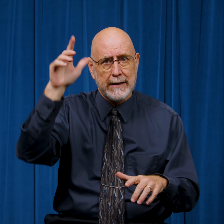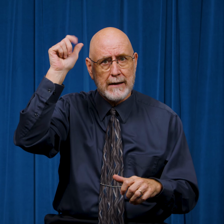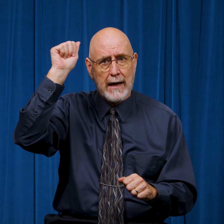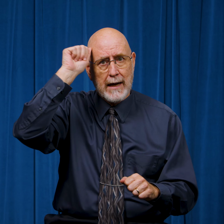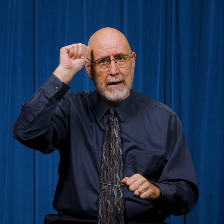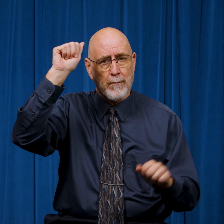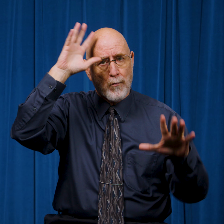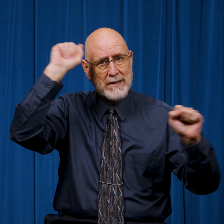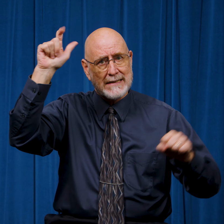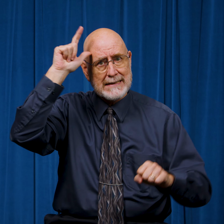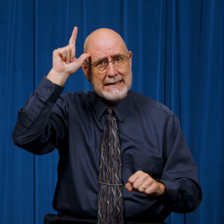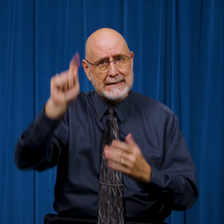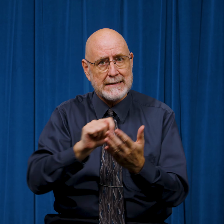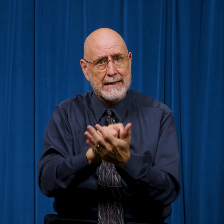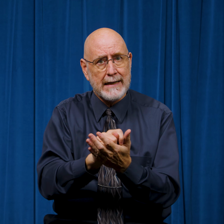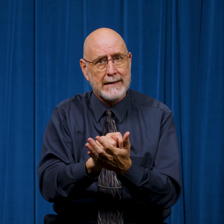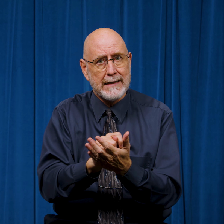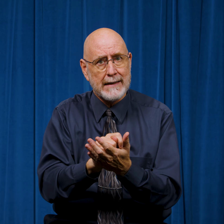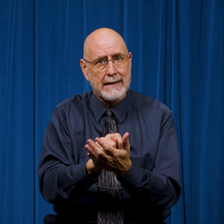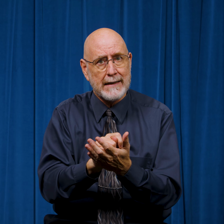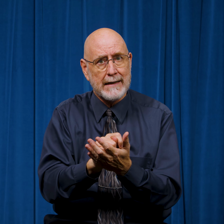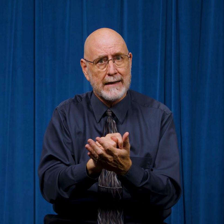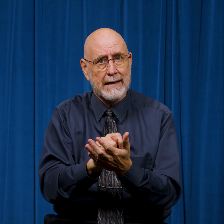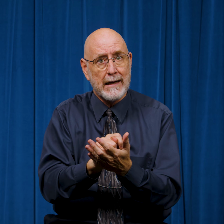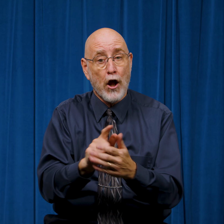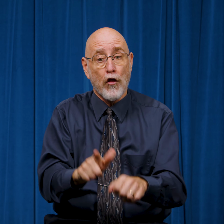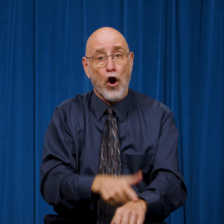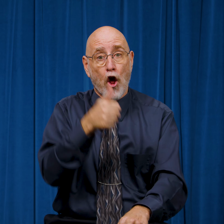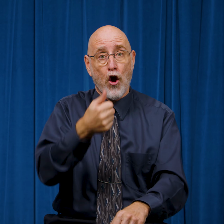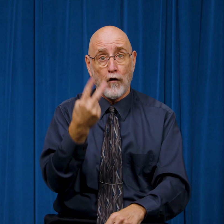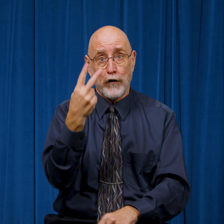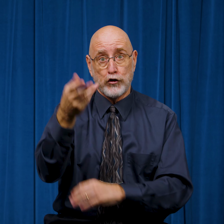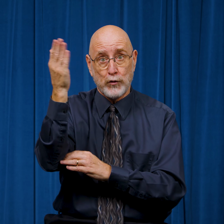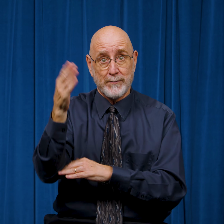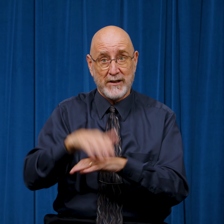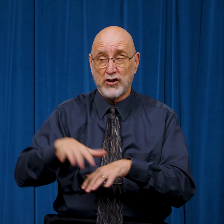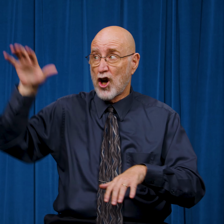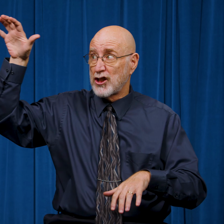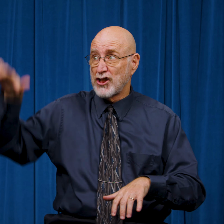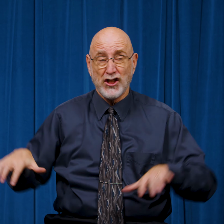But the longer of the two speeches inscribed on the walls of the Lincoln Memorial